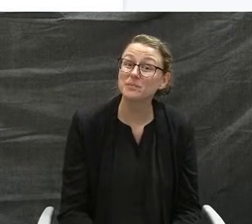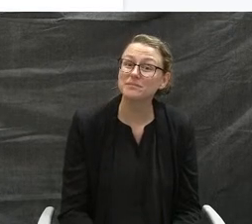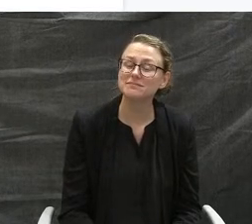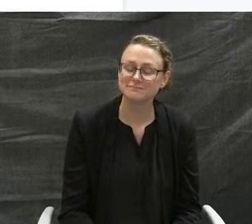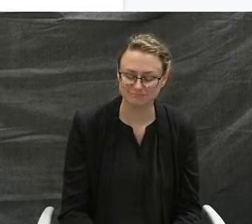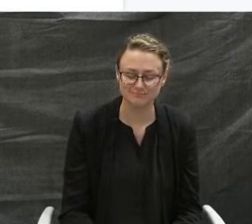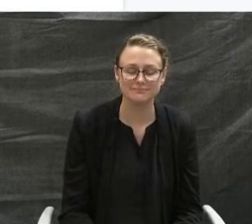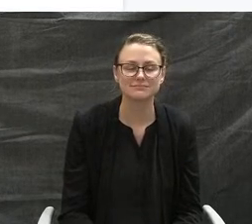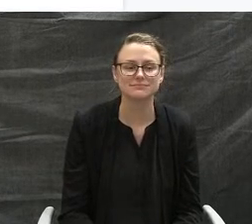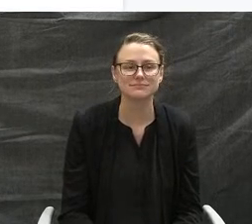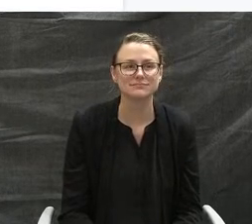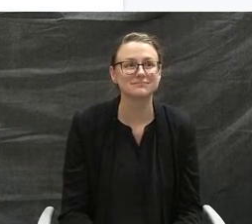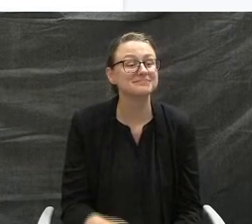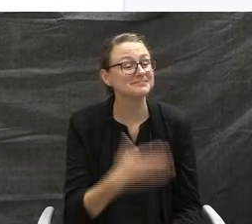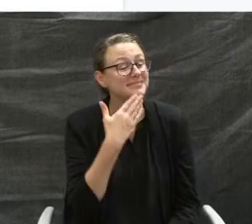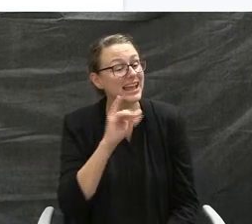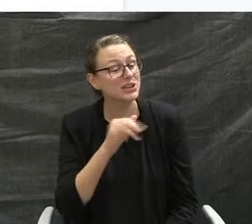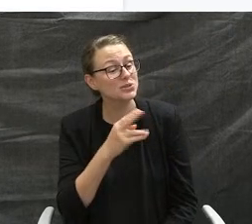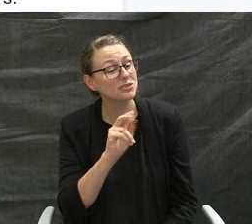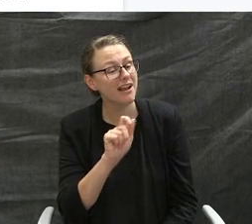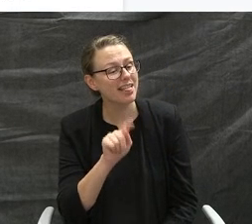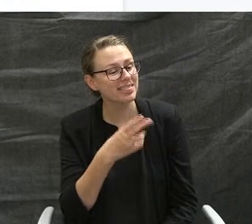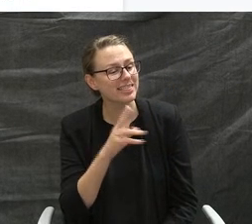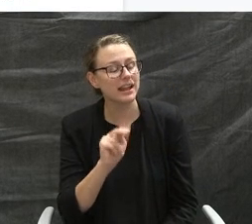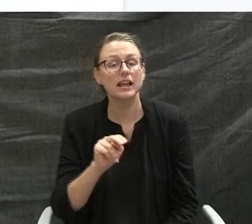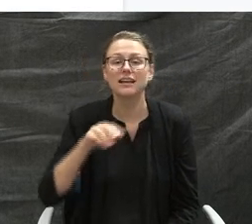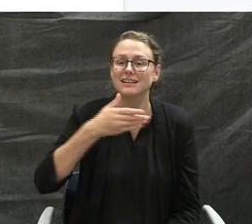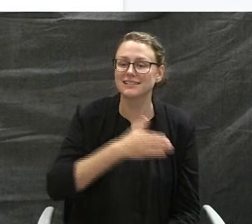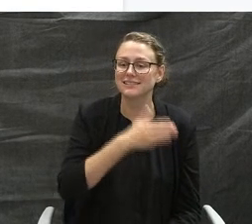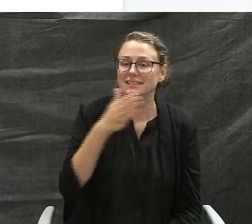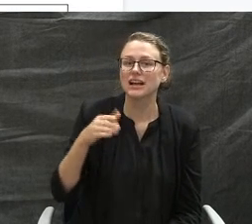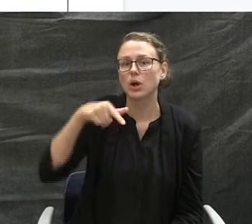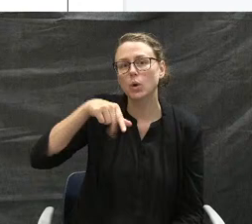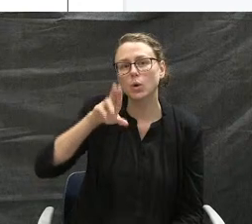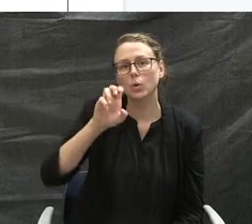Thanks Jonathan very much, Clinton Fenner from Minne Tonka High School. Take it away.